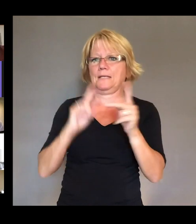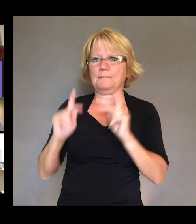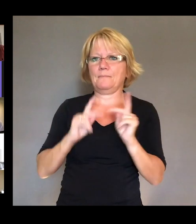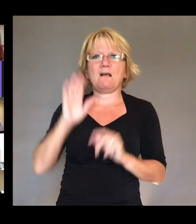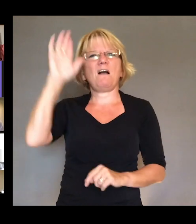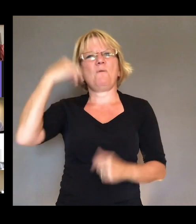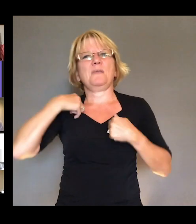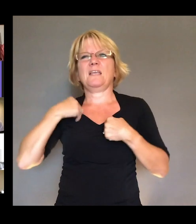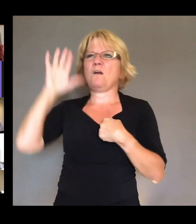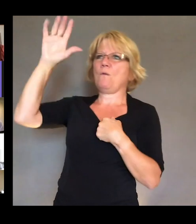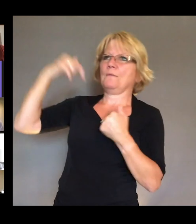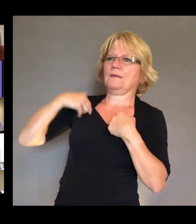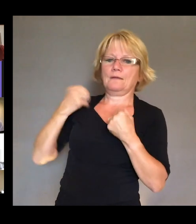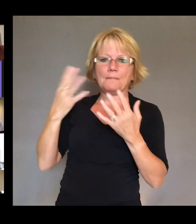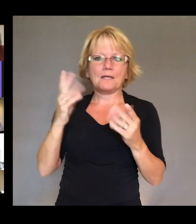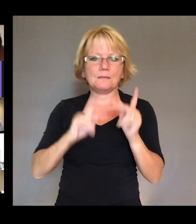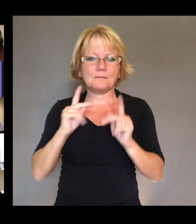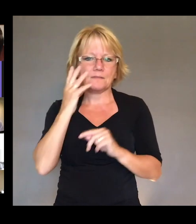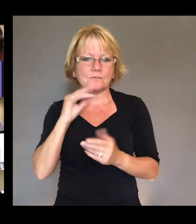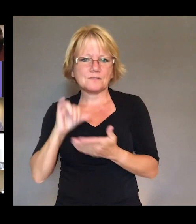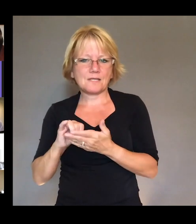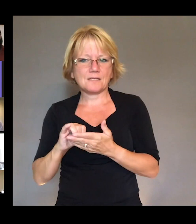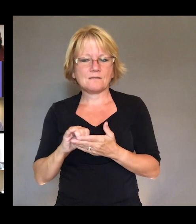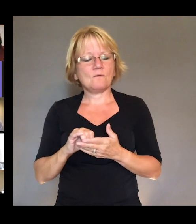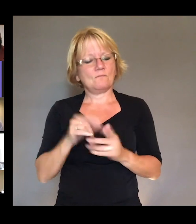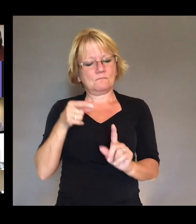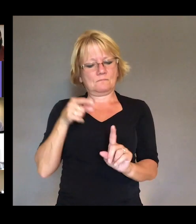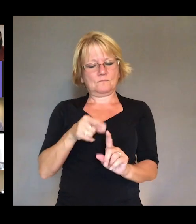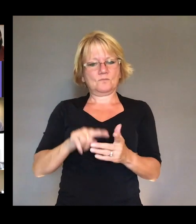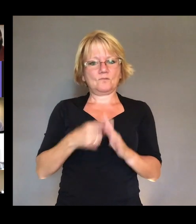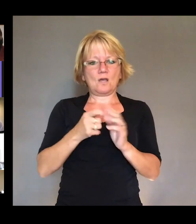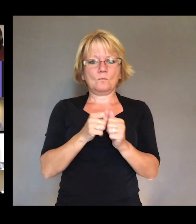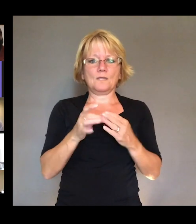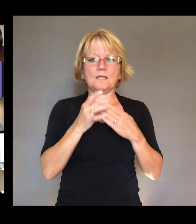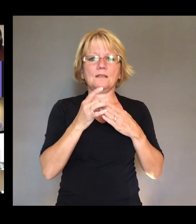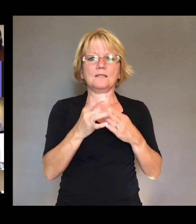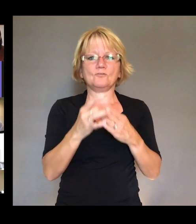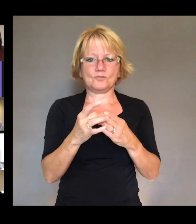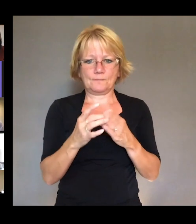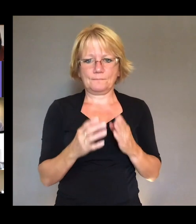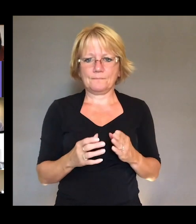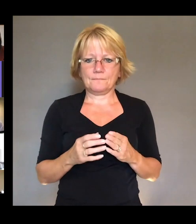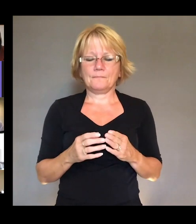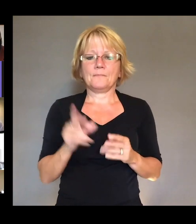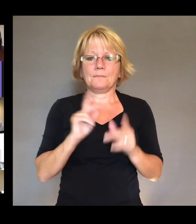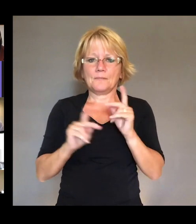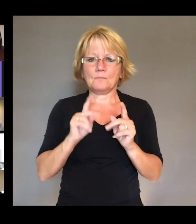all the time, this has always happened to me. And so I think we really need to begin from leadership. We need to have people at the table